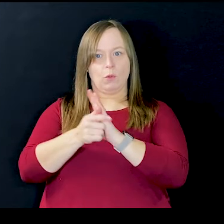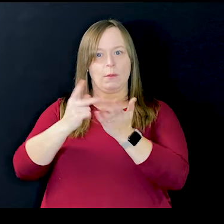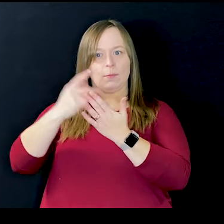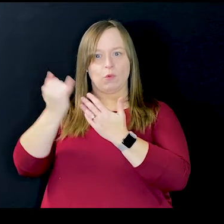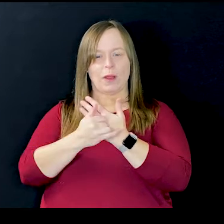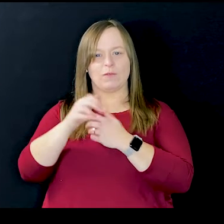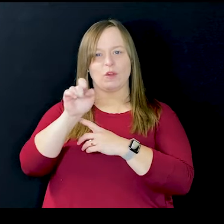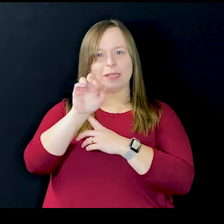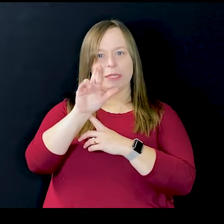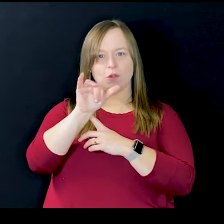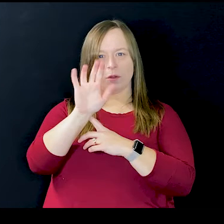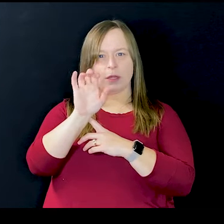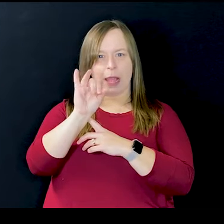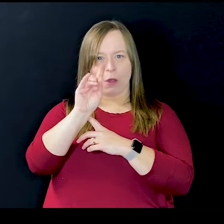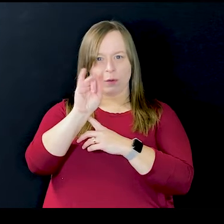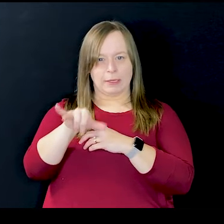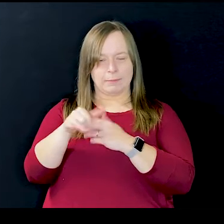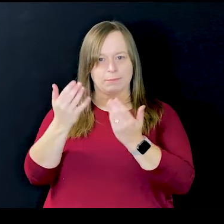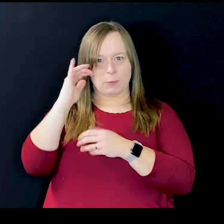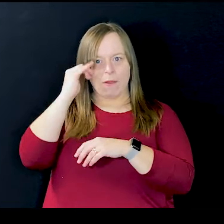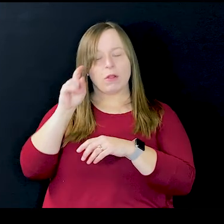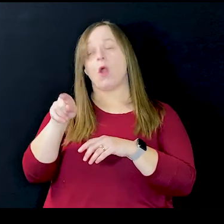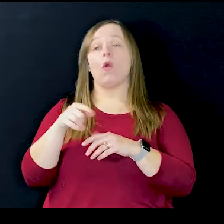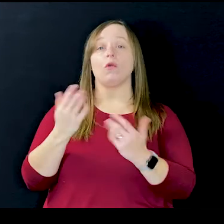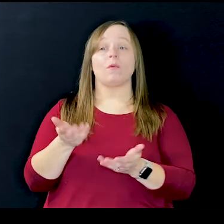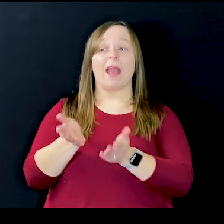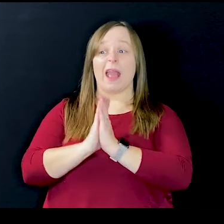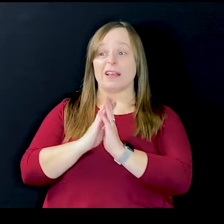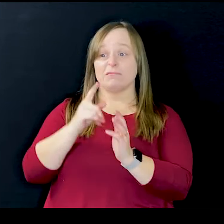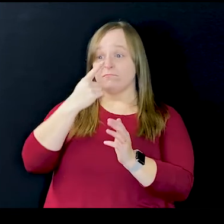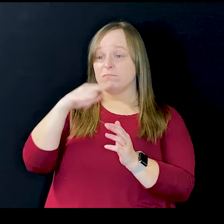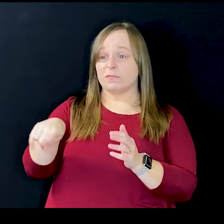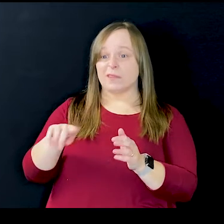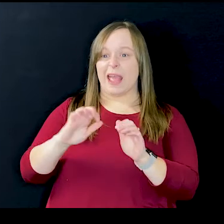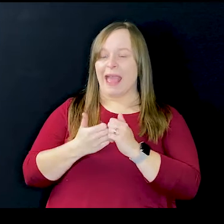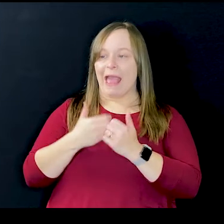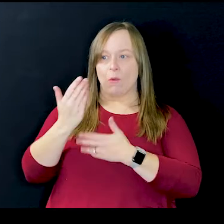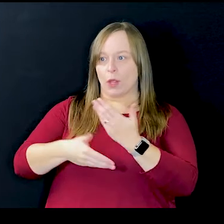project for Erie County, and so I just asked him like, "Hey, how would I